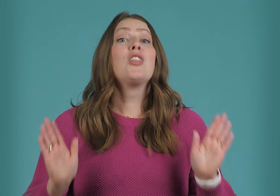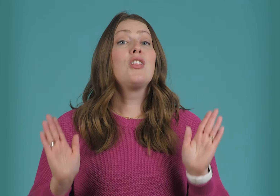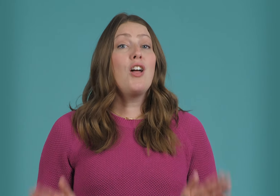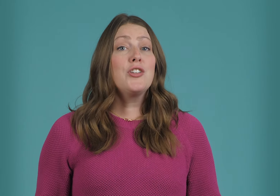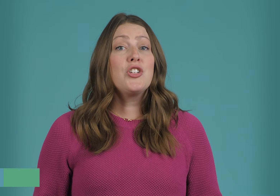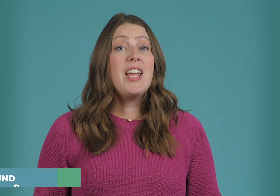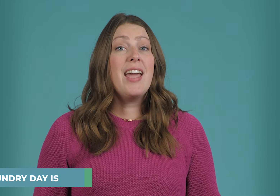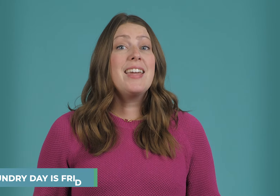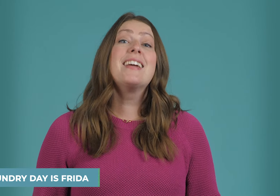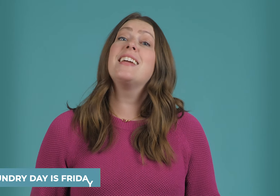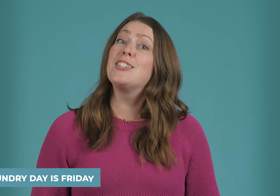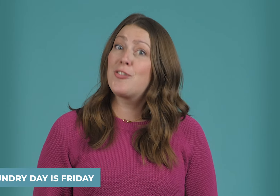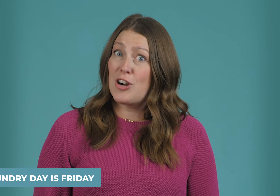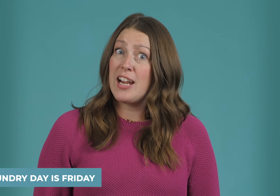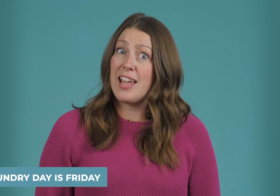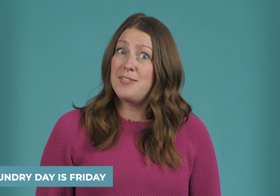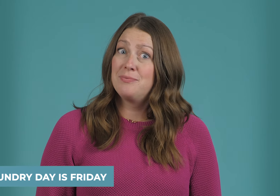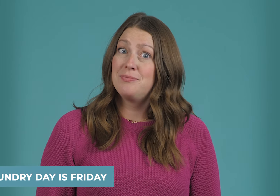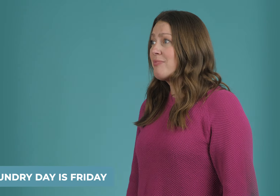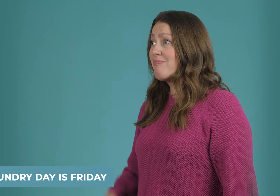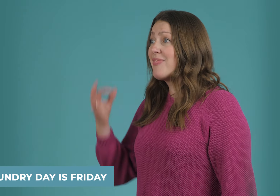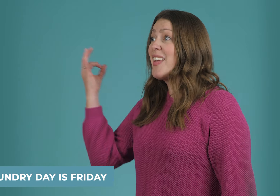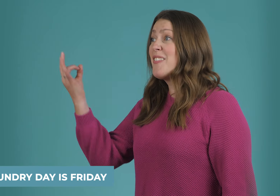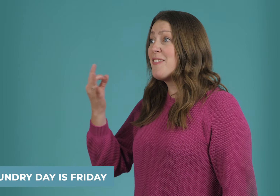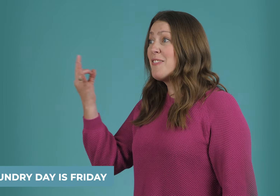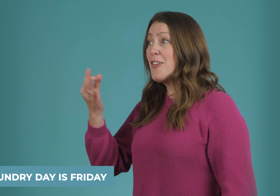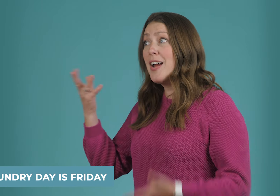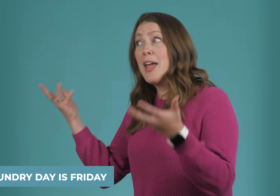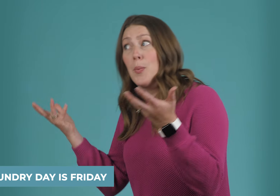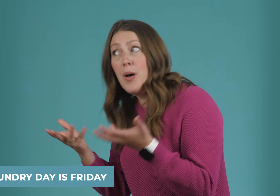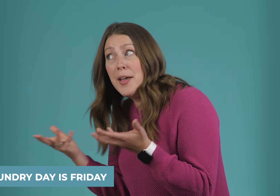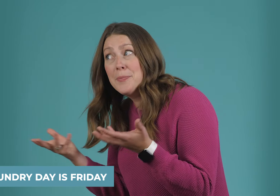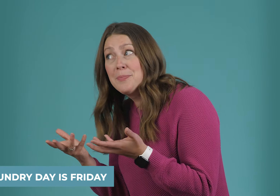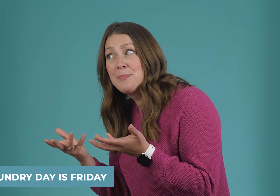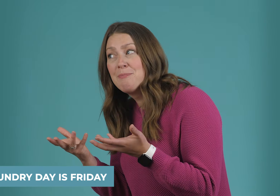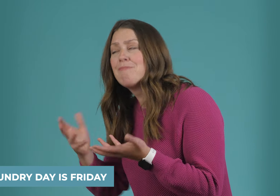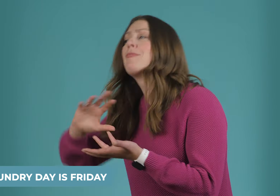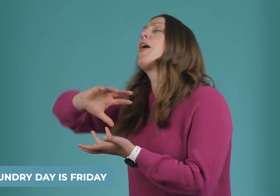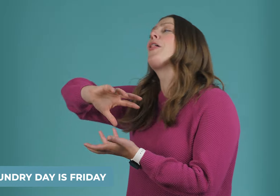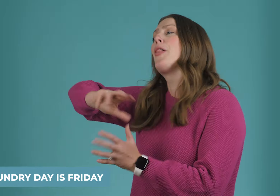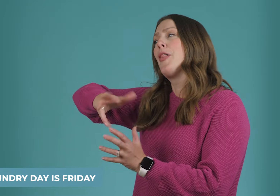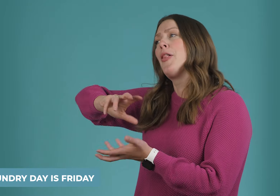Laundry day is Friday. Friday. What?